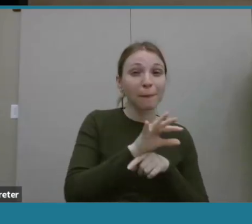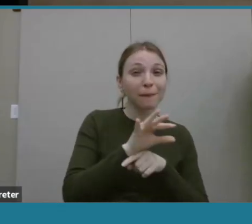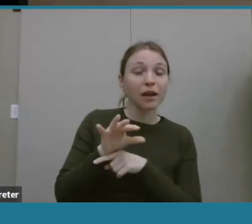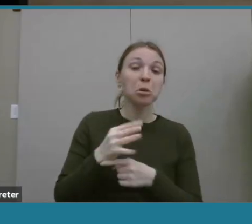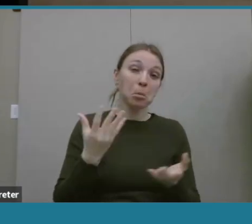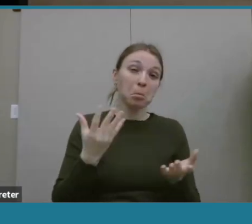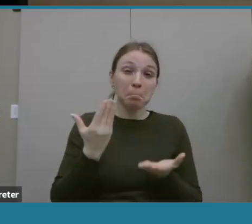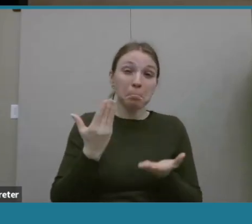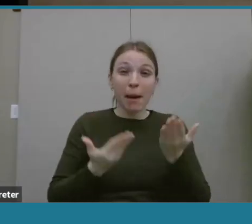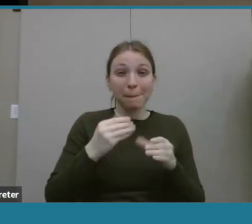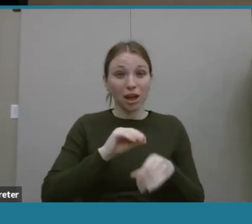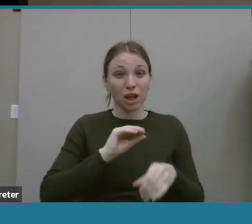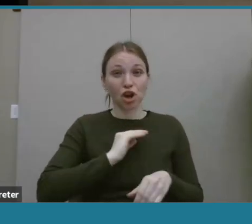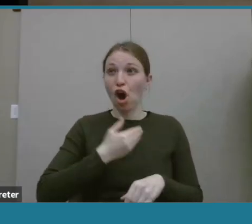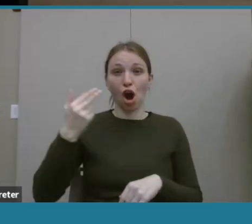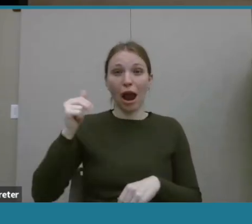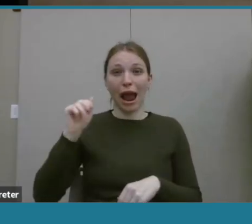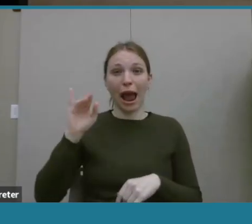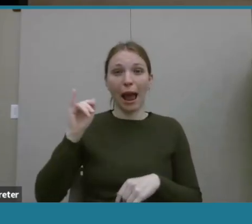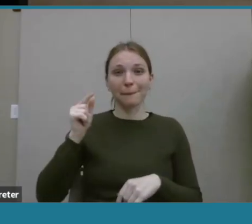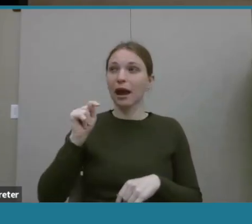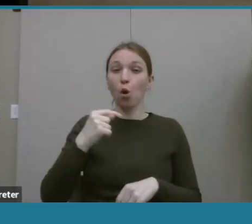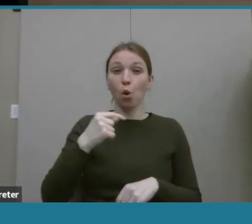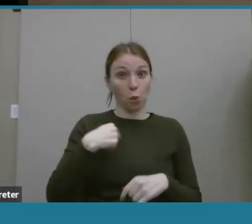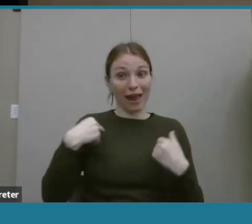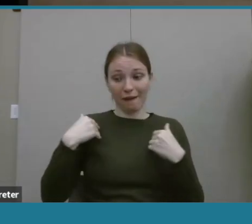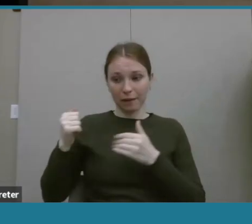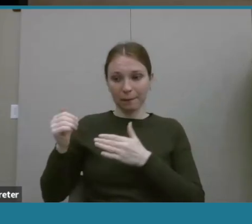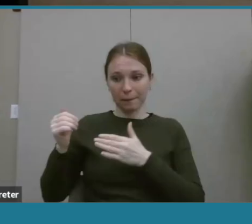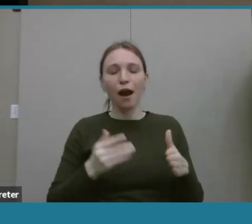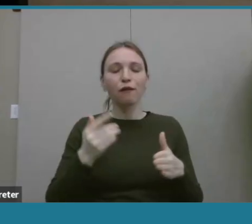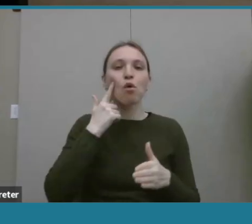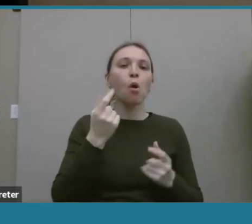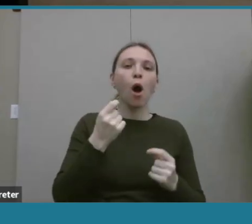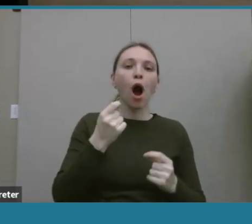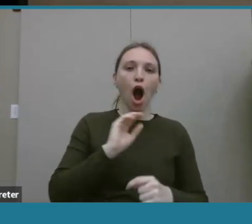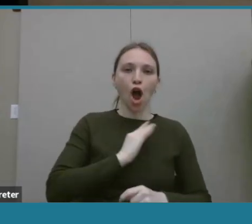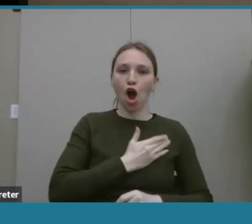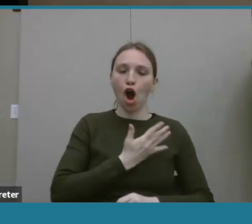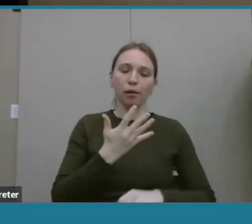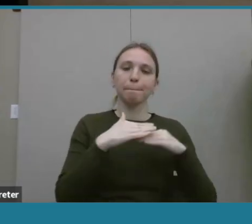We've sort of like made a plan for like, this is our bare minimum, this is our ideal, this is how it would function.